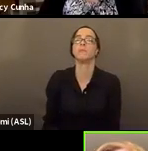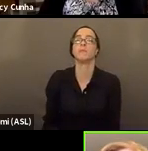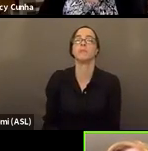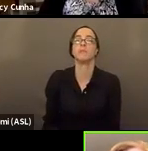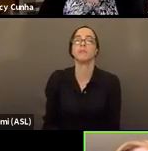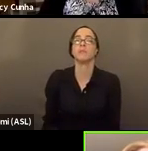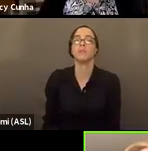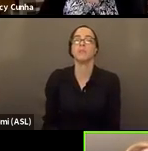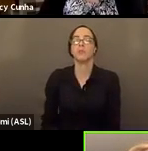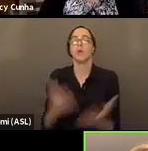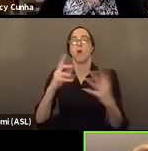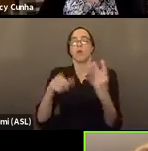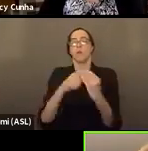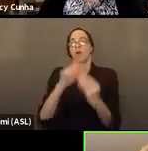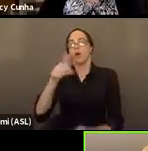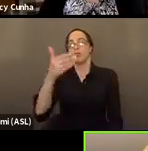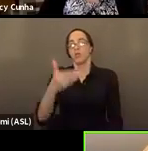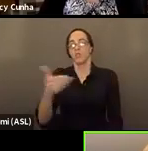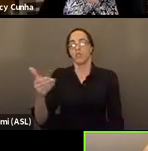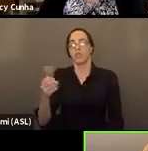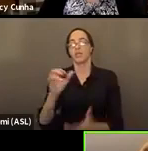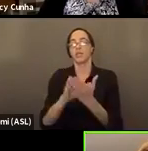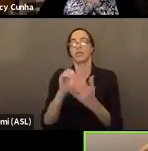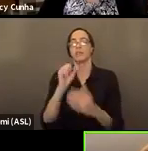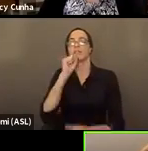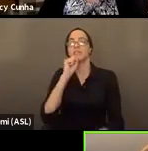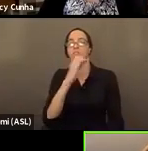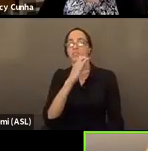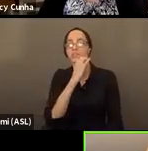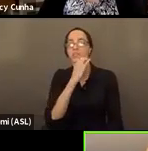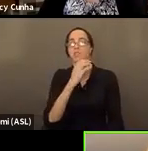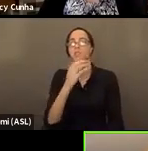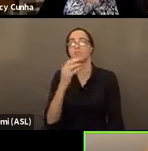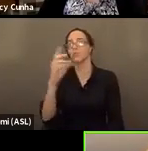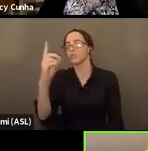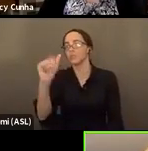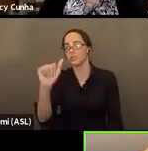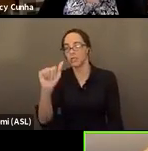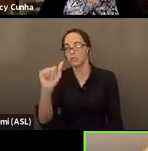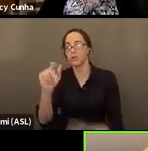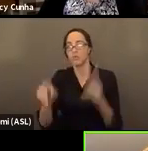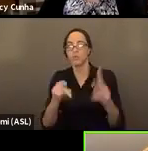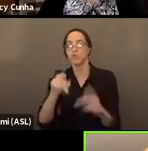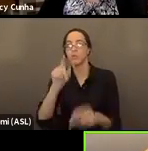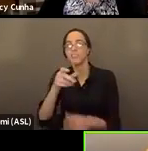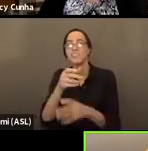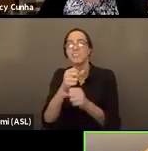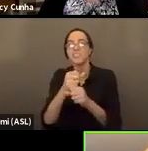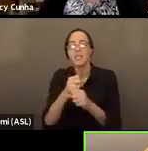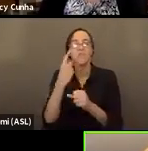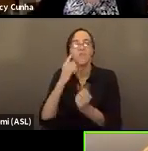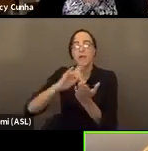and disabled might need to get together in terms of medication or medical supplies in a disaster